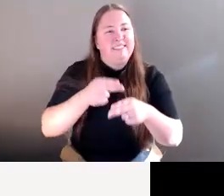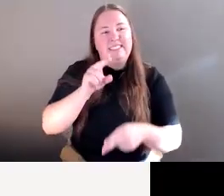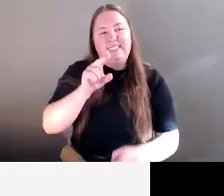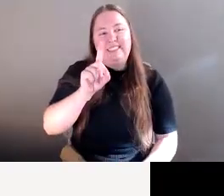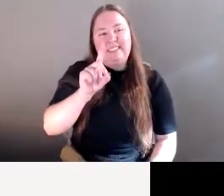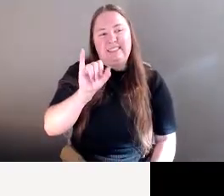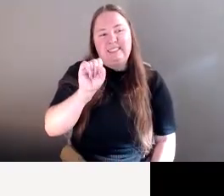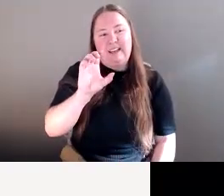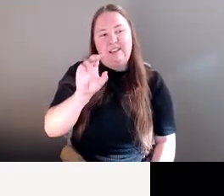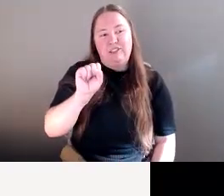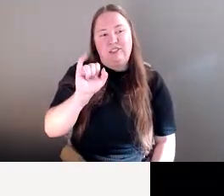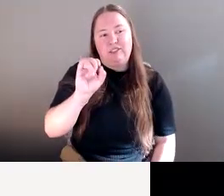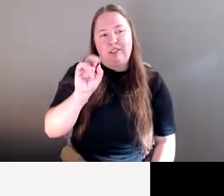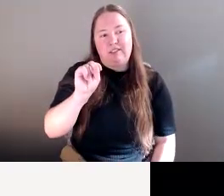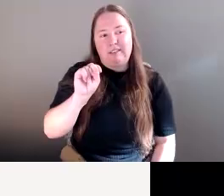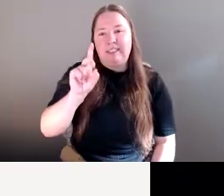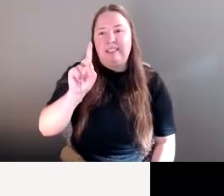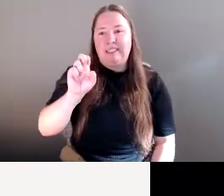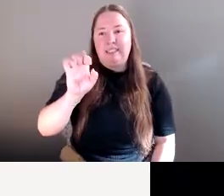So when creating or editing a discussion,